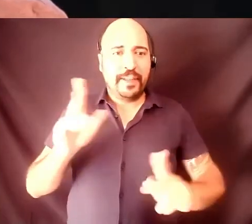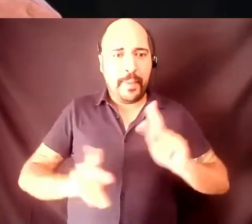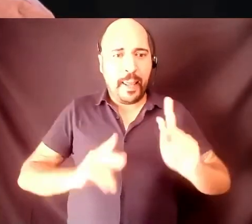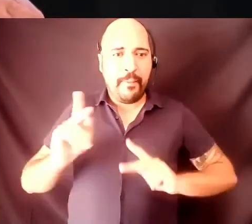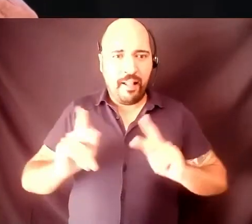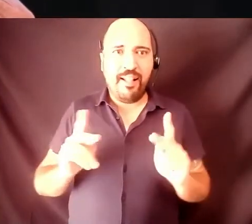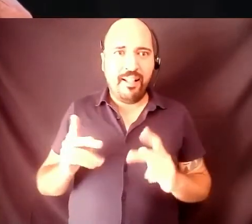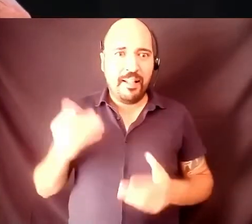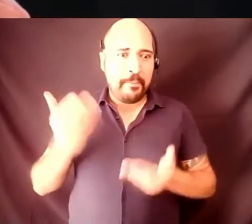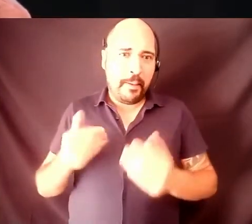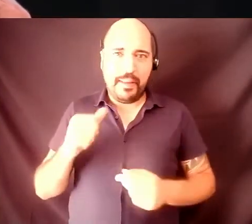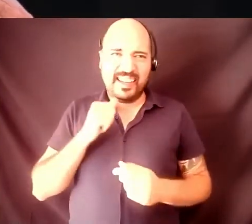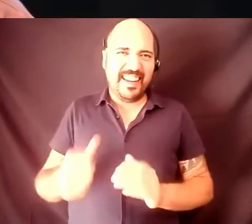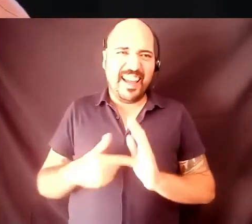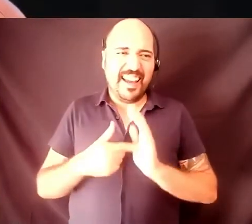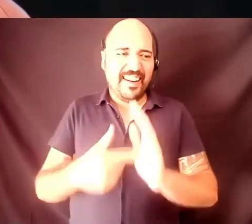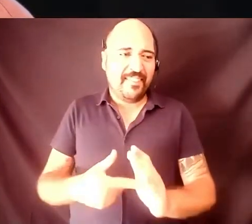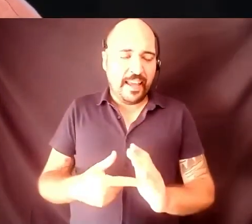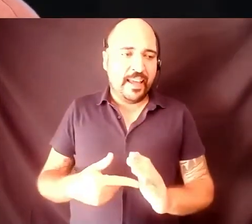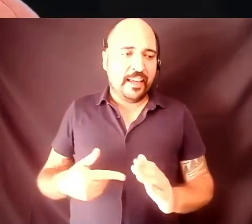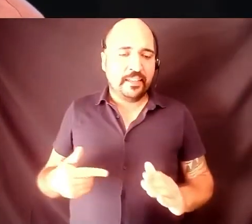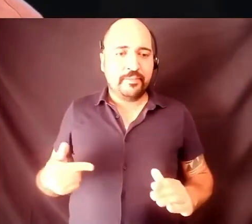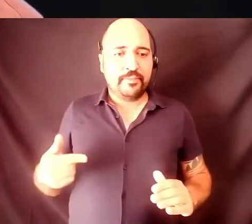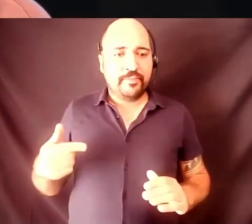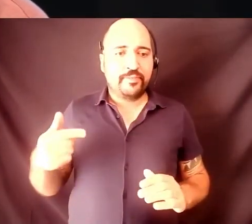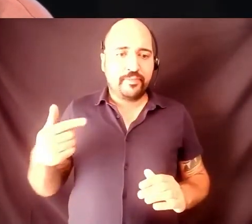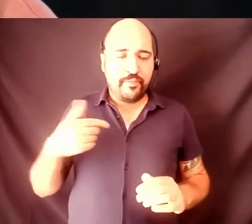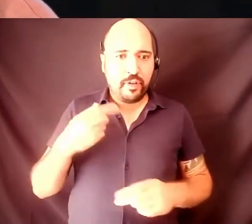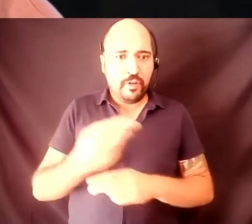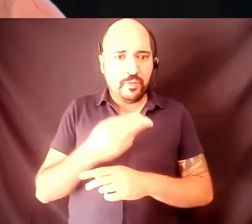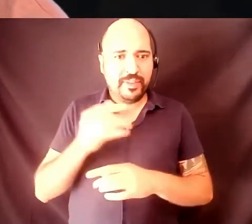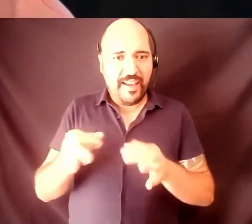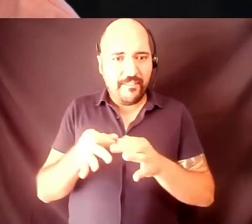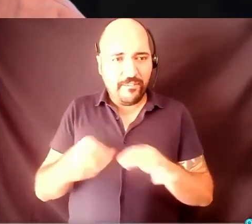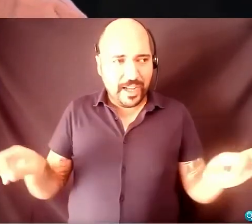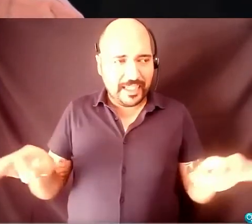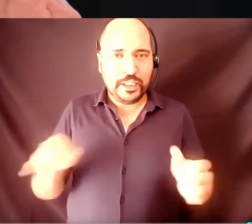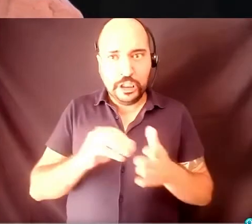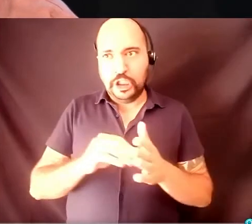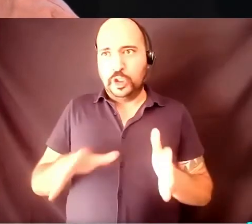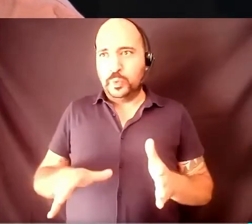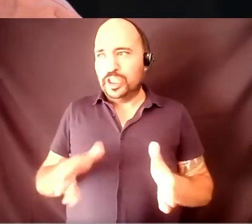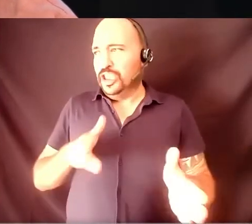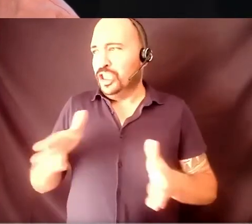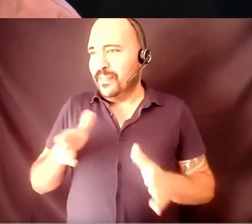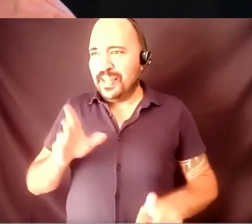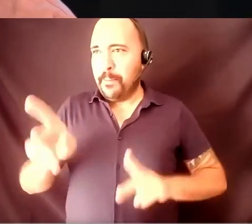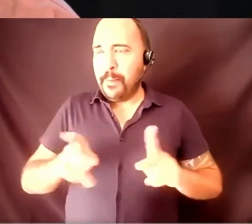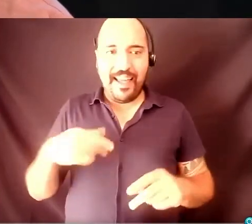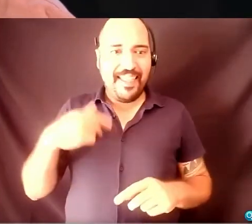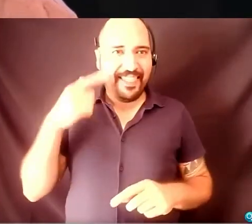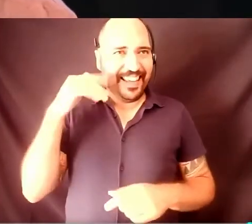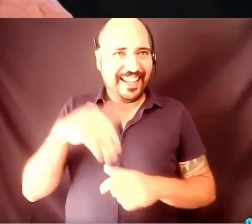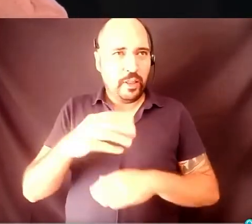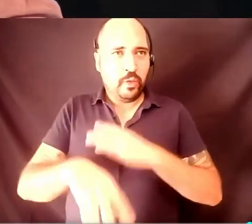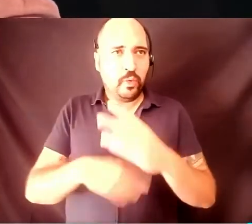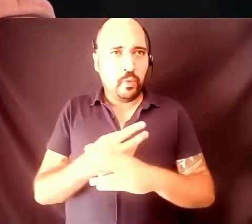And I use that phrase "student-serving people", because I think in the world, we must all see ourselves as